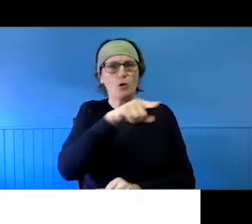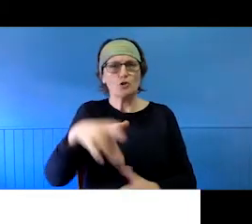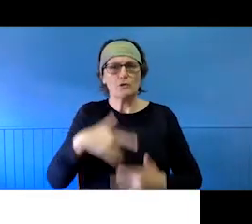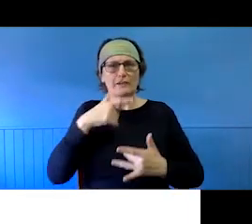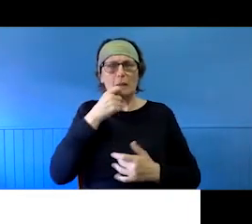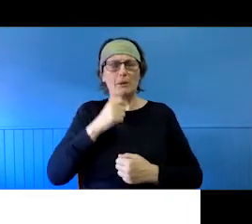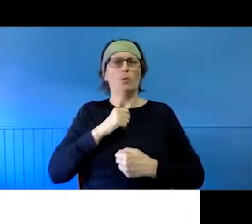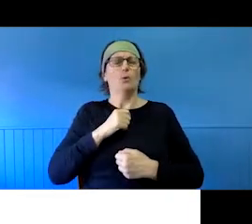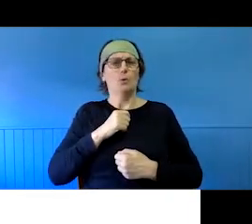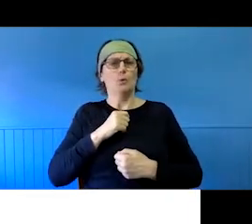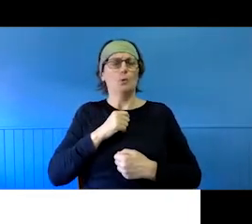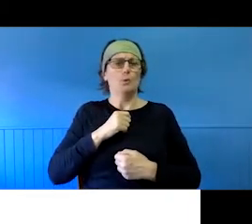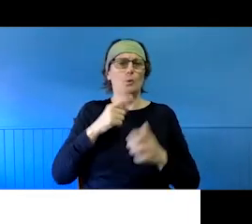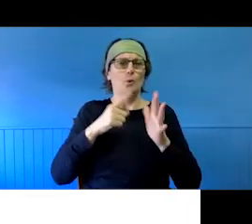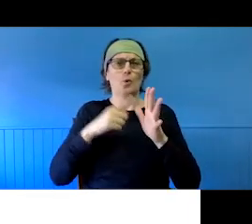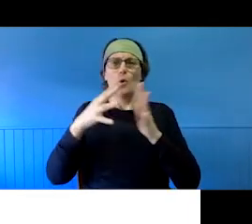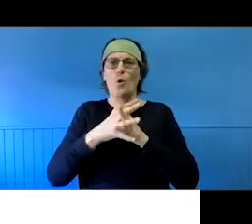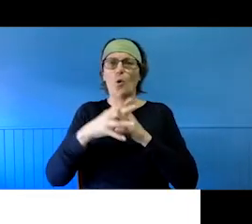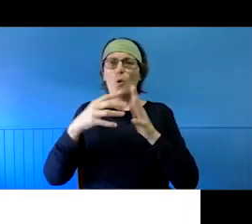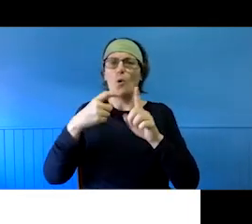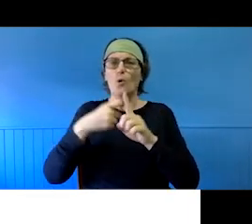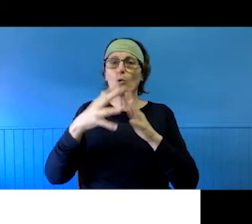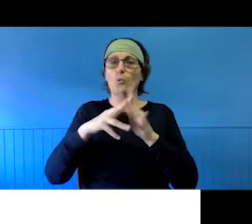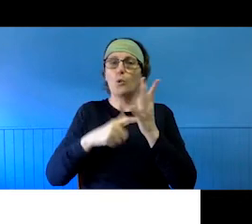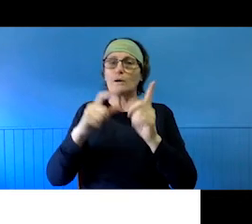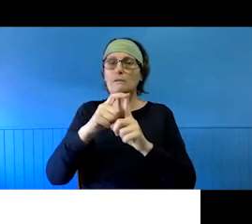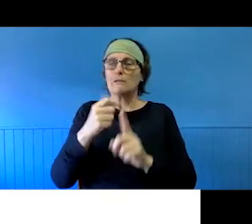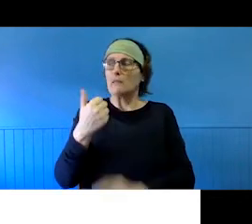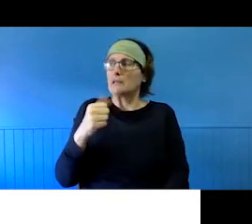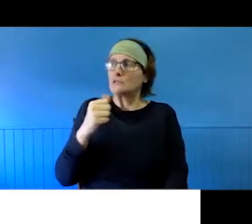bit of awkwardness so that you know that, oh, yeah, if you're going to